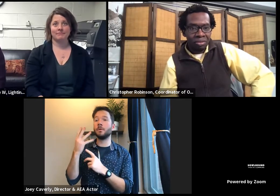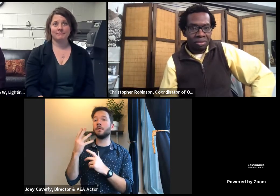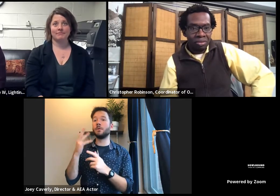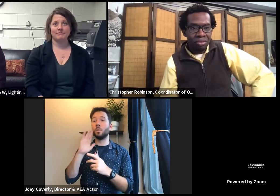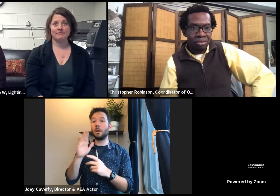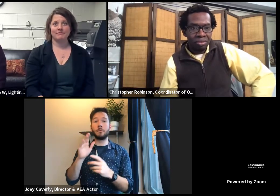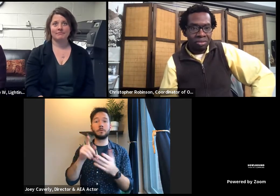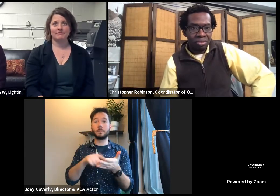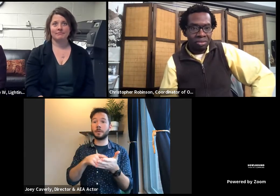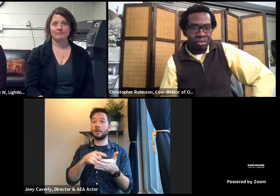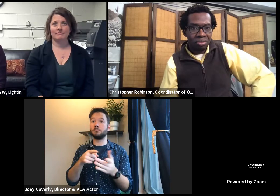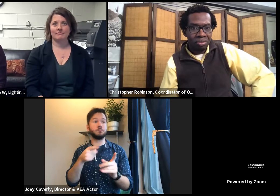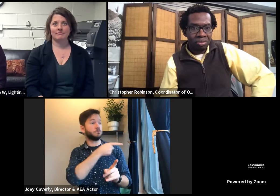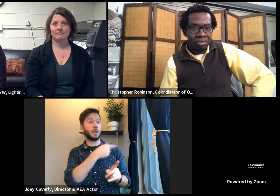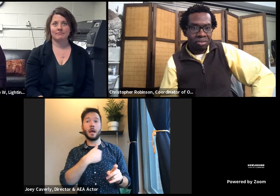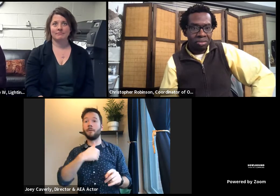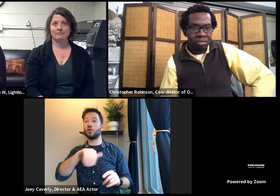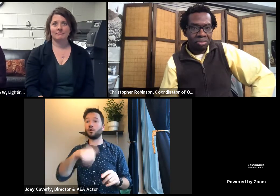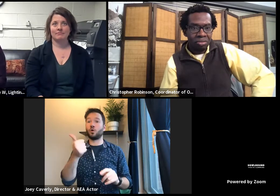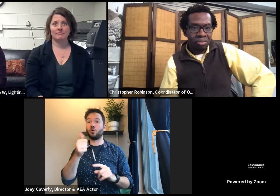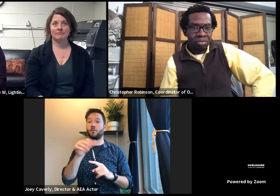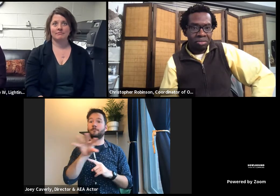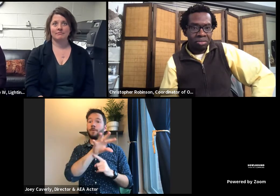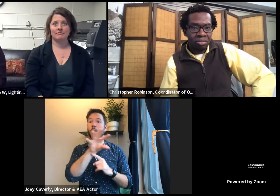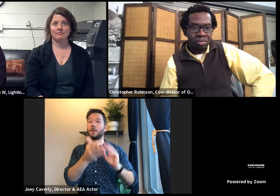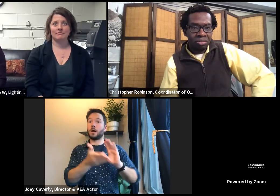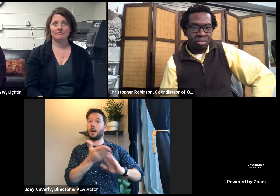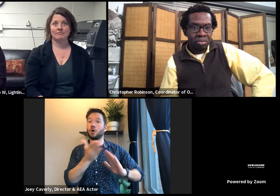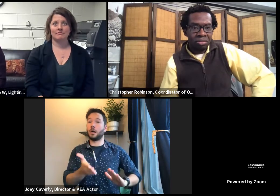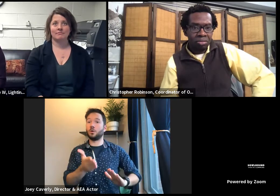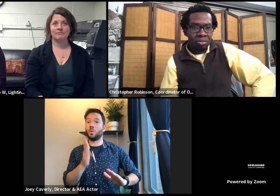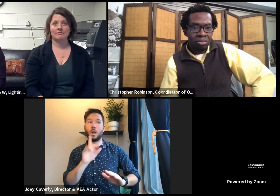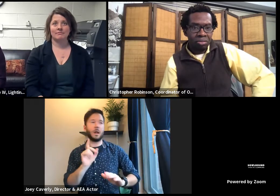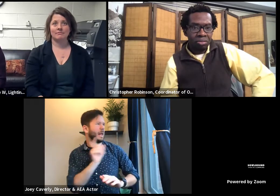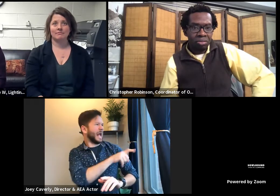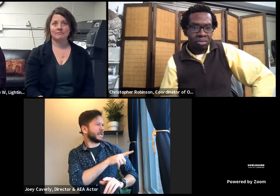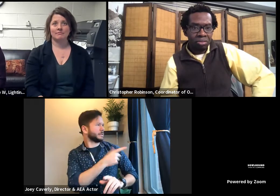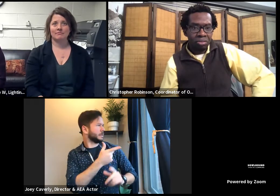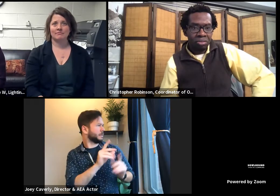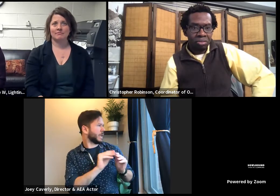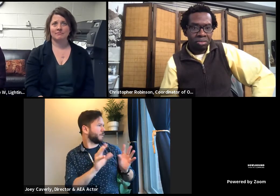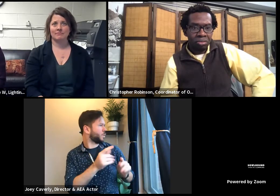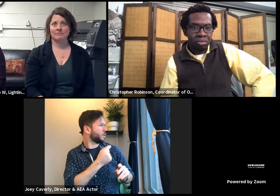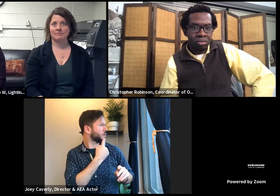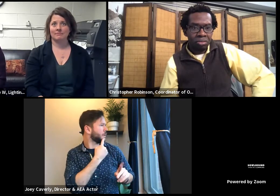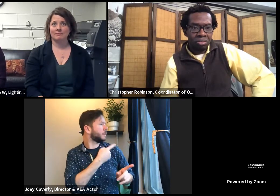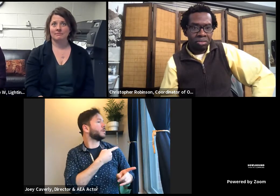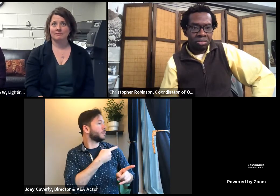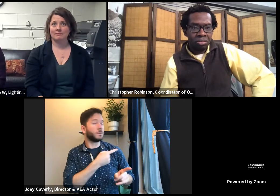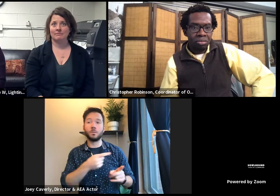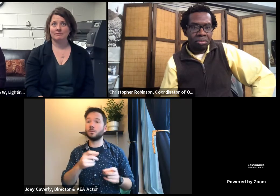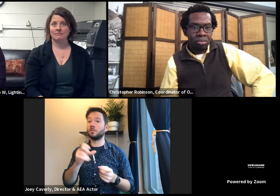For example, if she hears something happening, she might look to another fellow spot operator